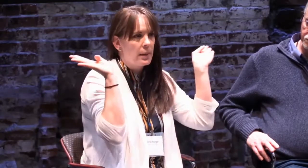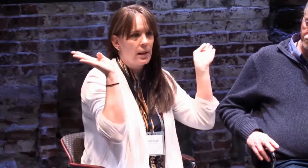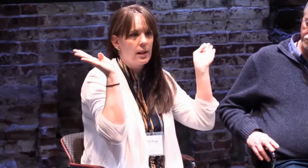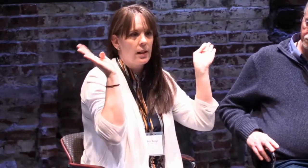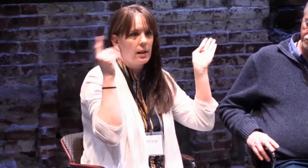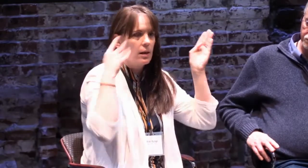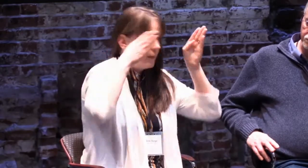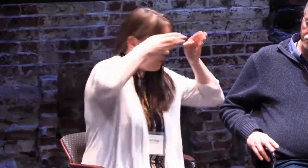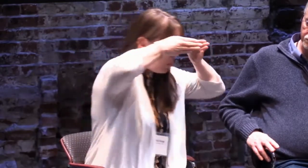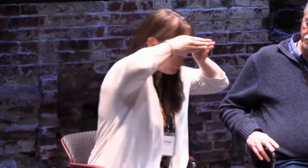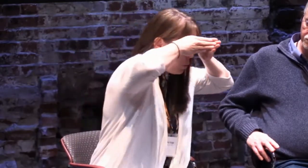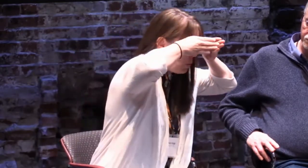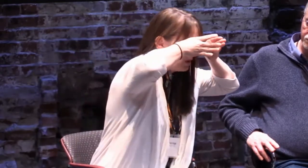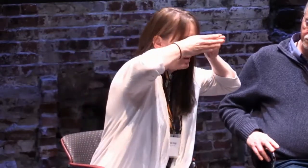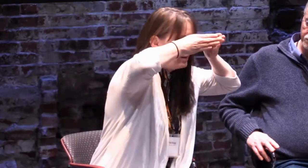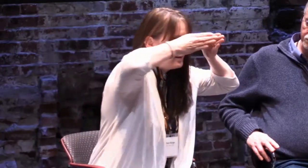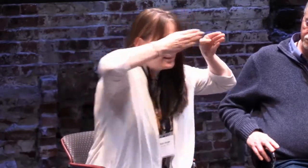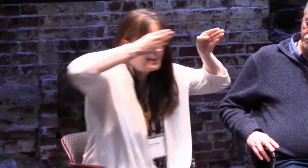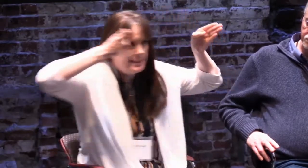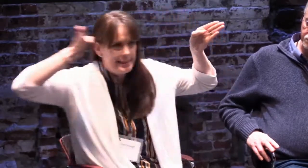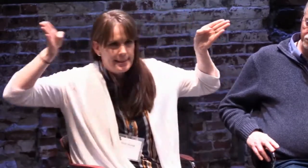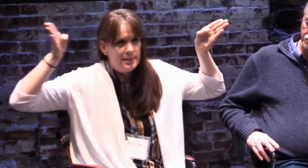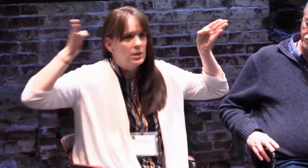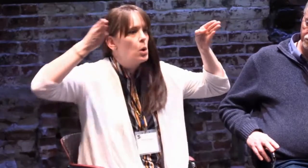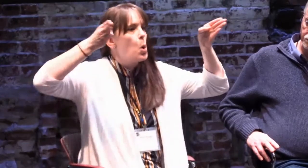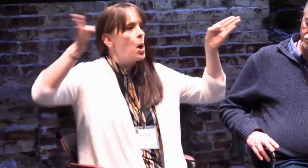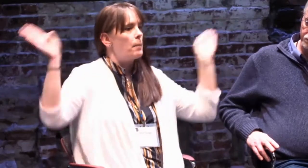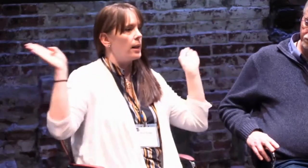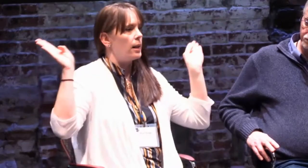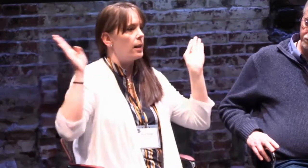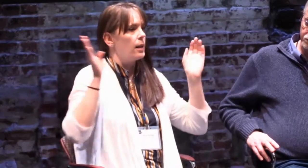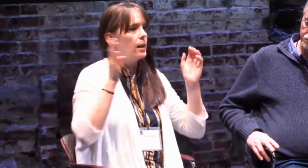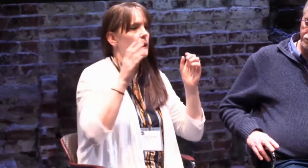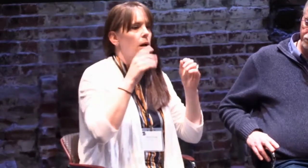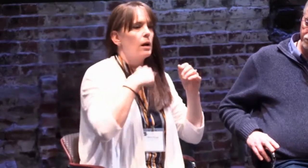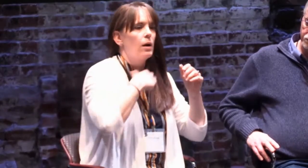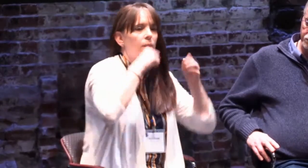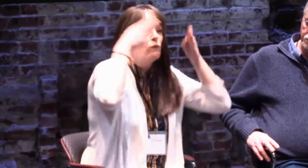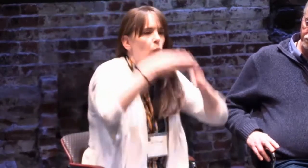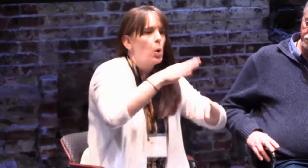and keep in mind being open and inclusive as opposed to somewhat narrow.